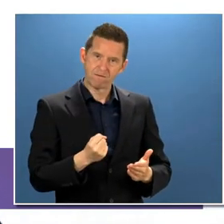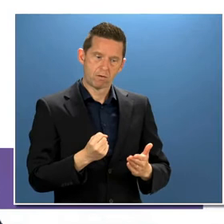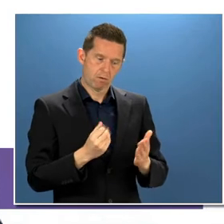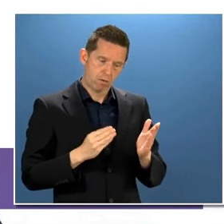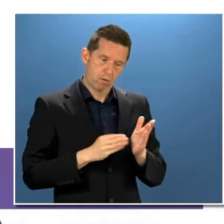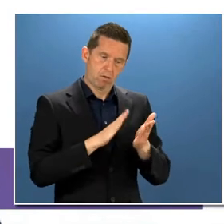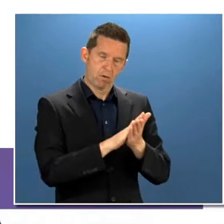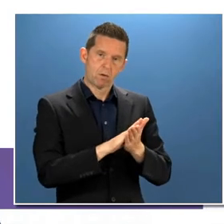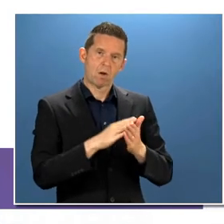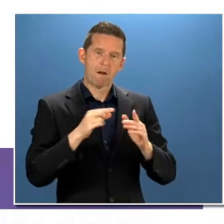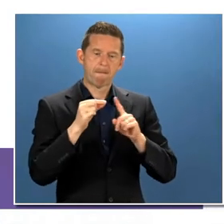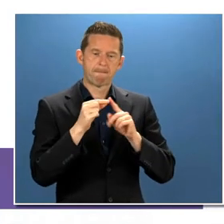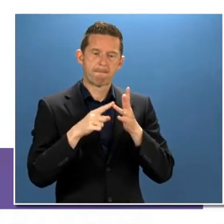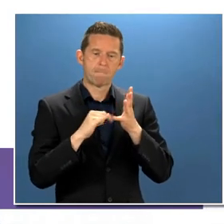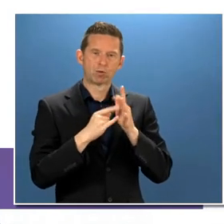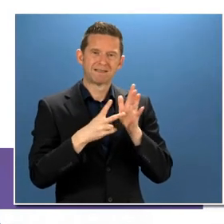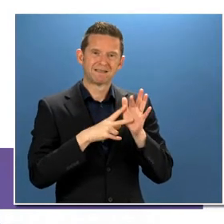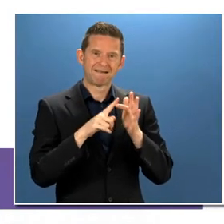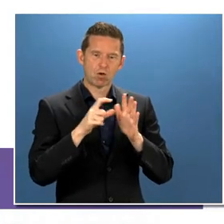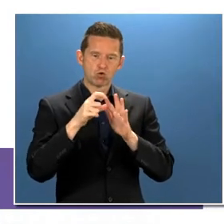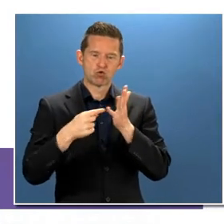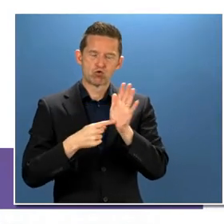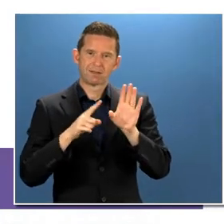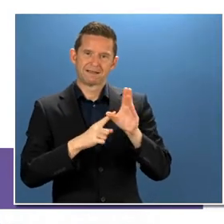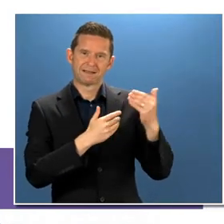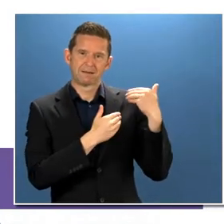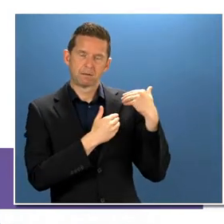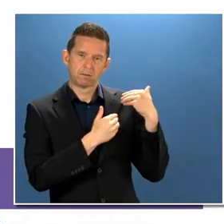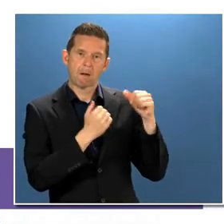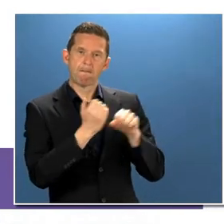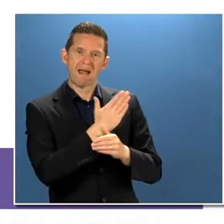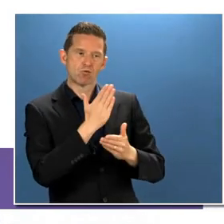Discrimination Act to ensure that substantial equality takes place.